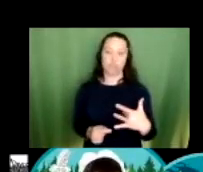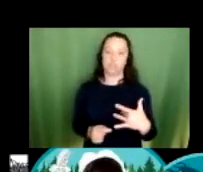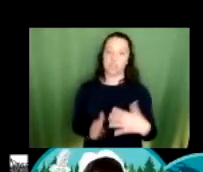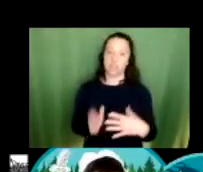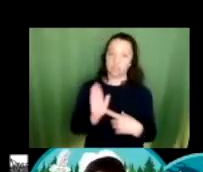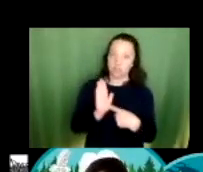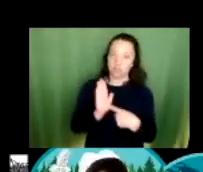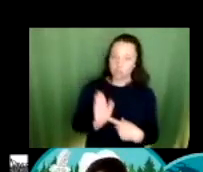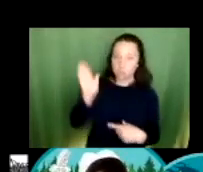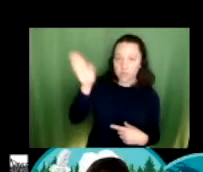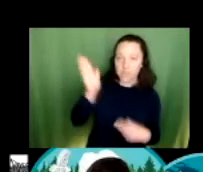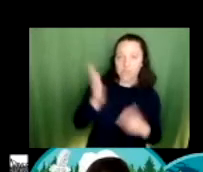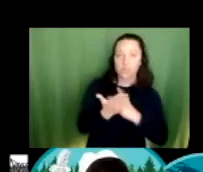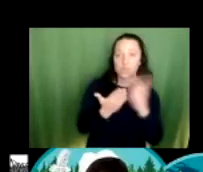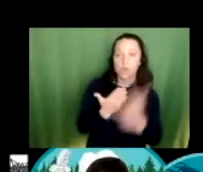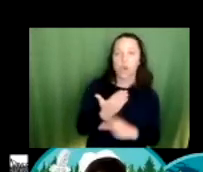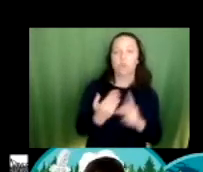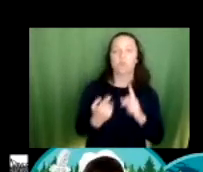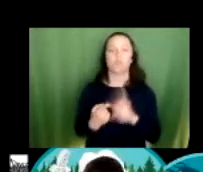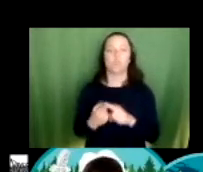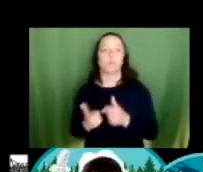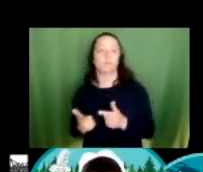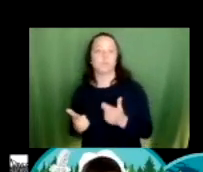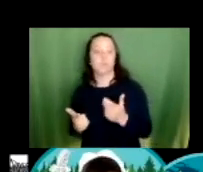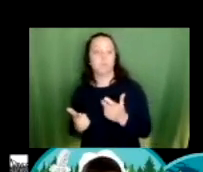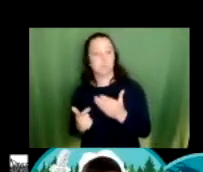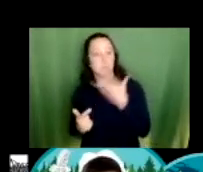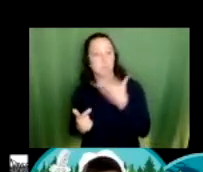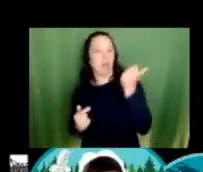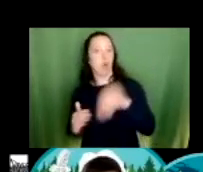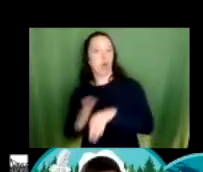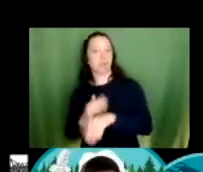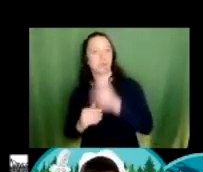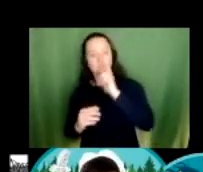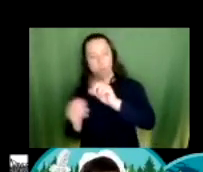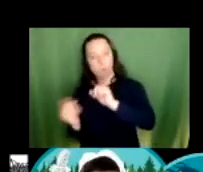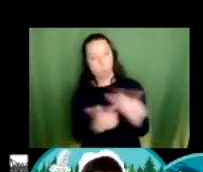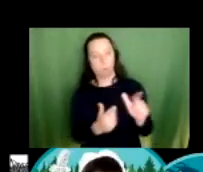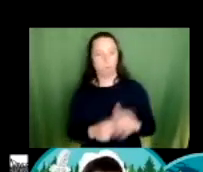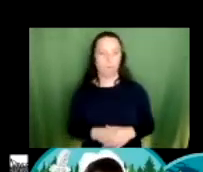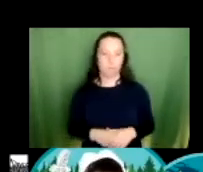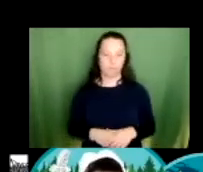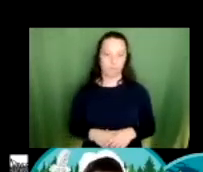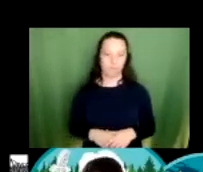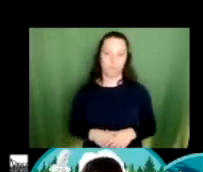to greater access for all individuals. And so right now we have an ongoing